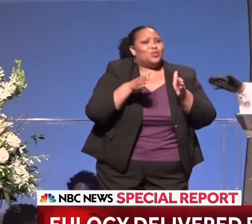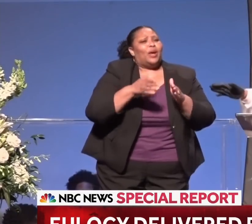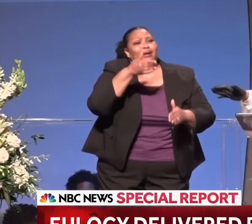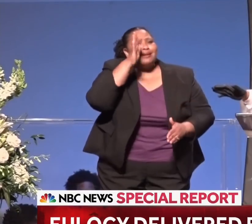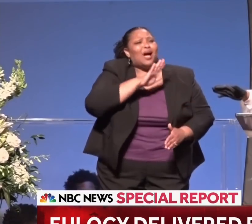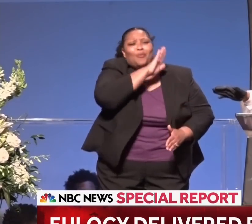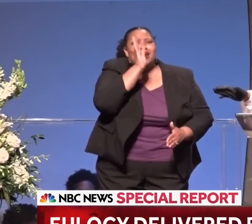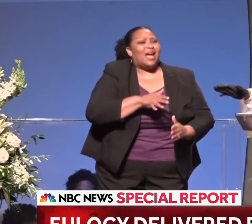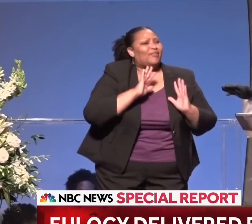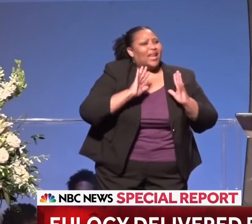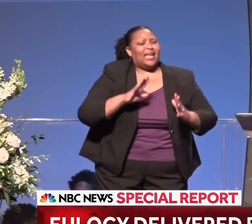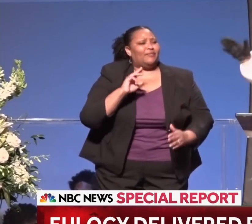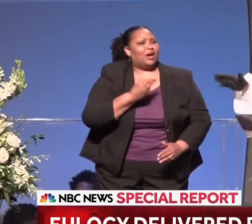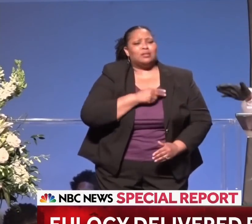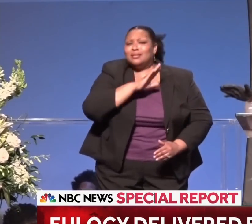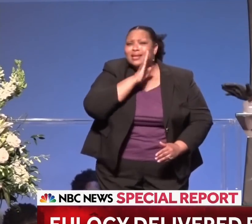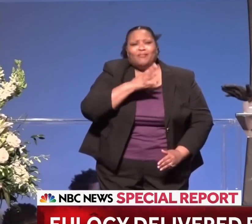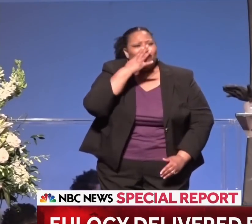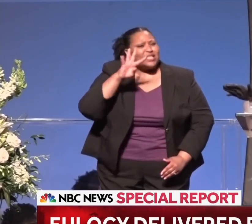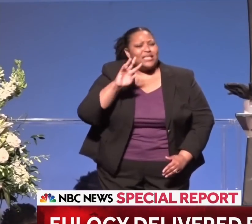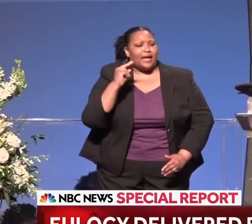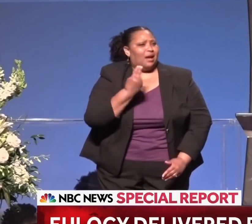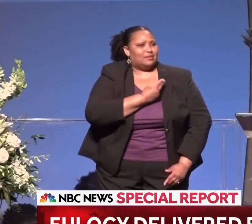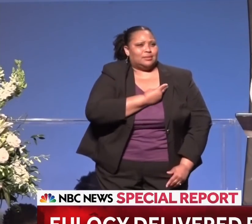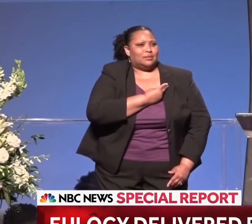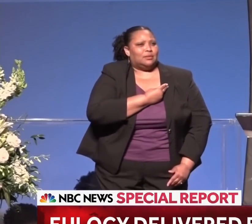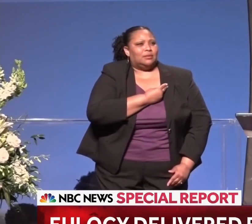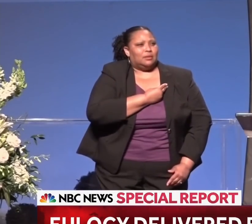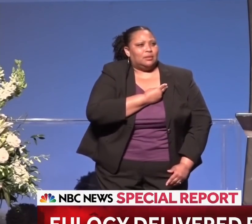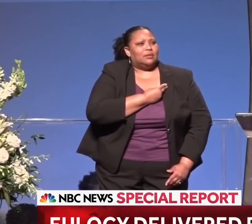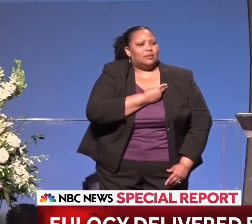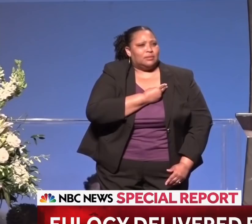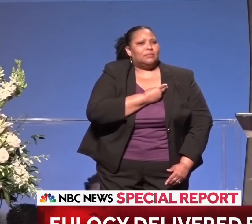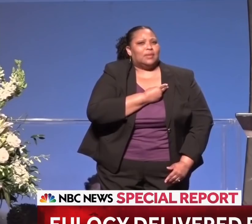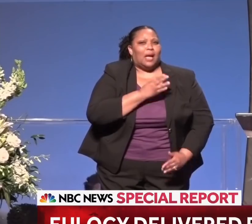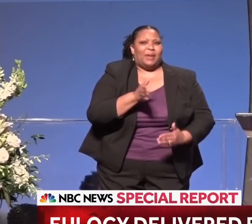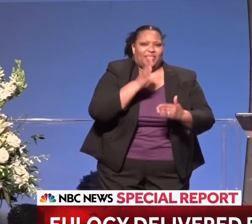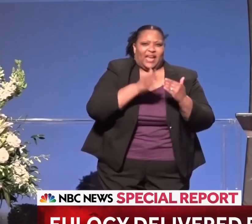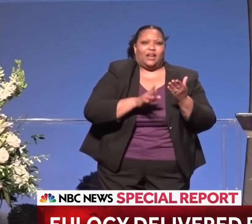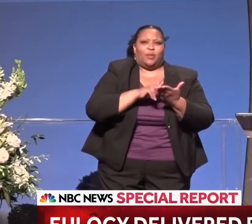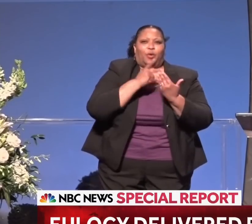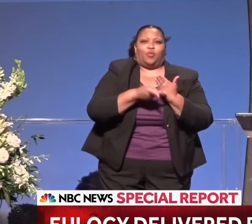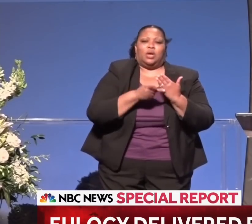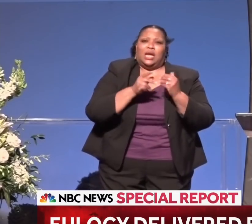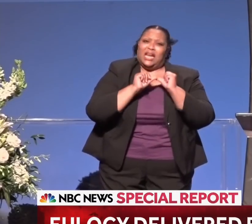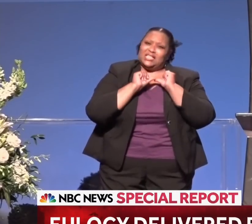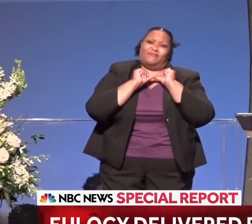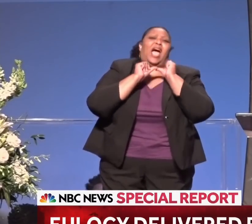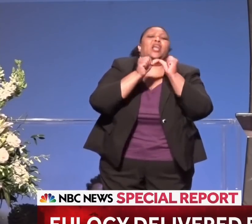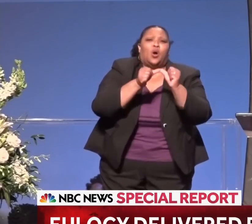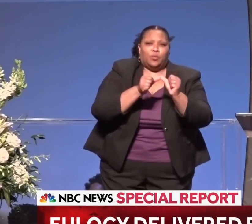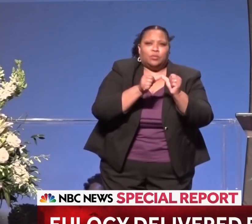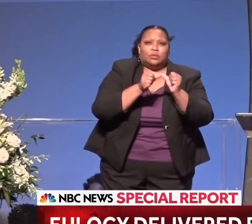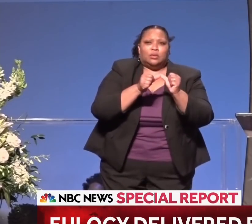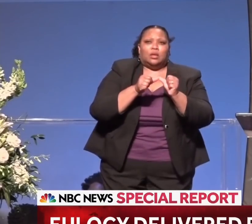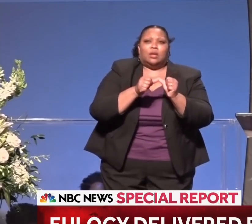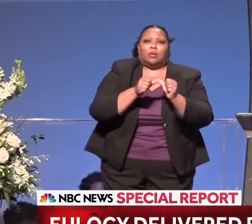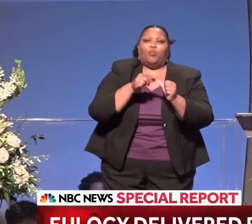TO BE JUSTICE FOR ERIC GARNER, THIS STORY WON’T END LIKE THIS. GOD WILL NEVER LEAVE US, NOT